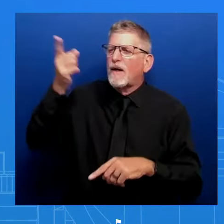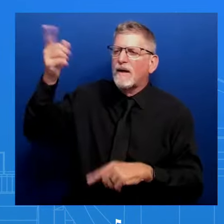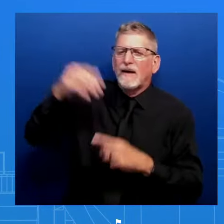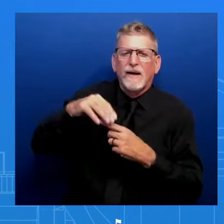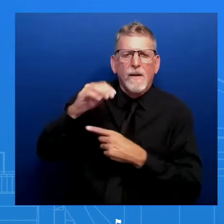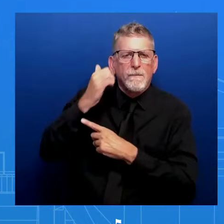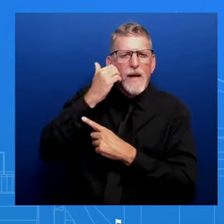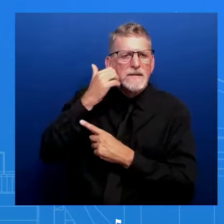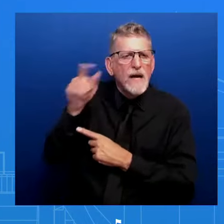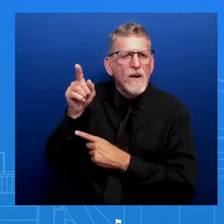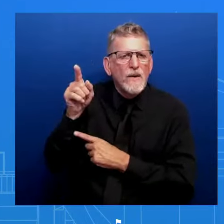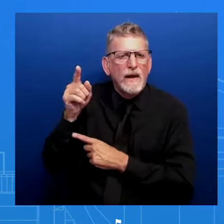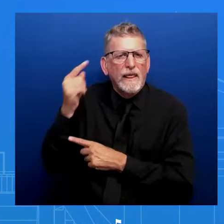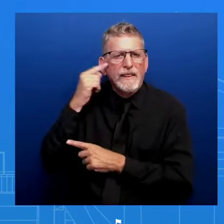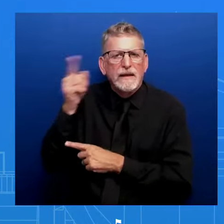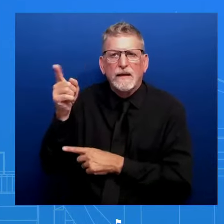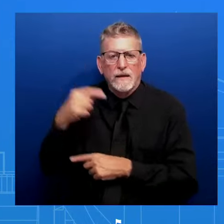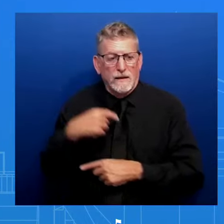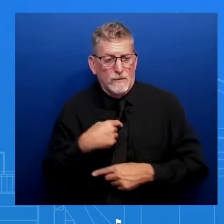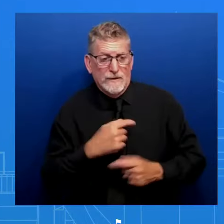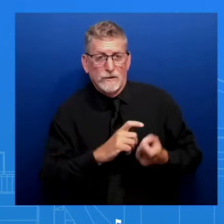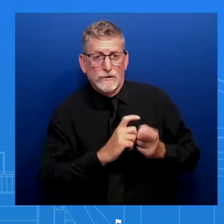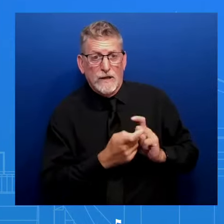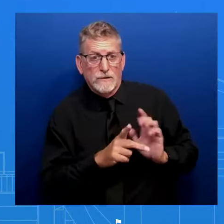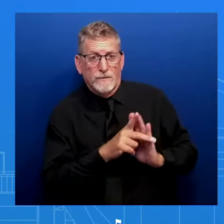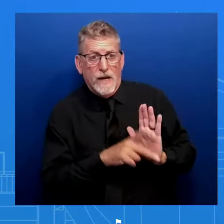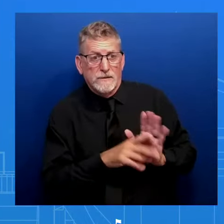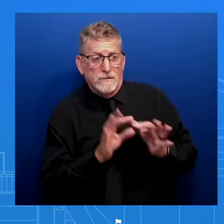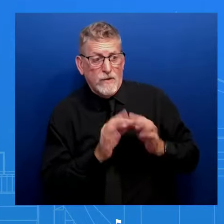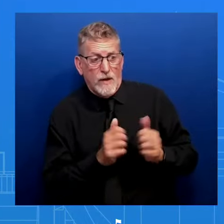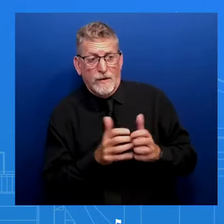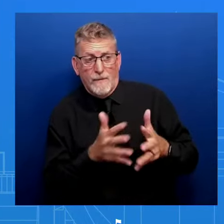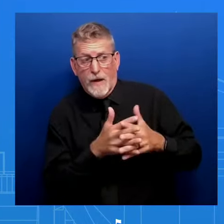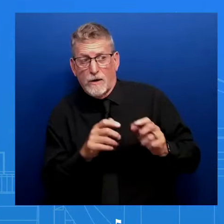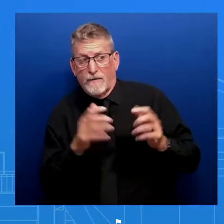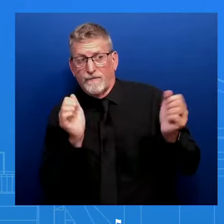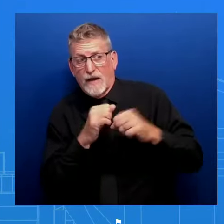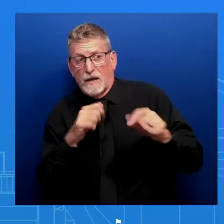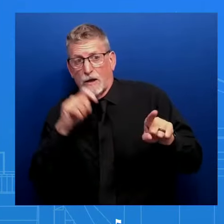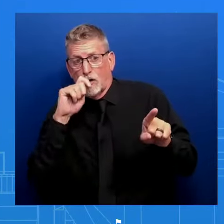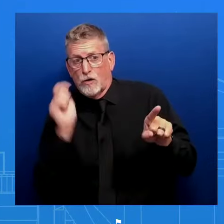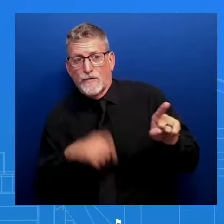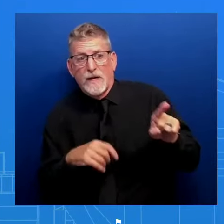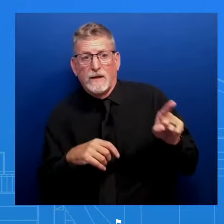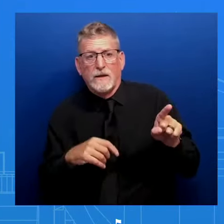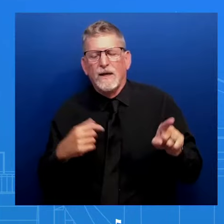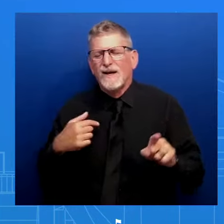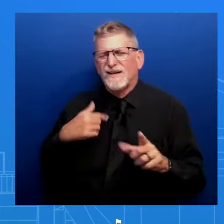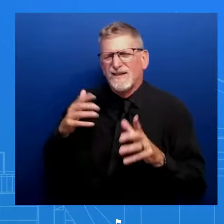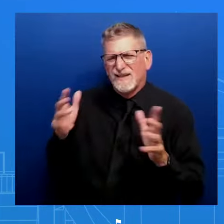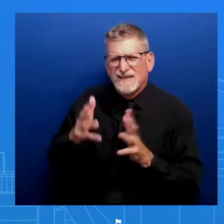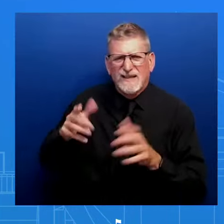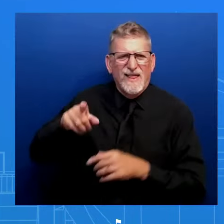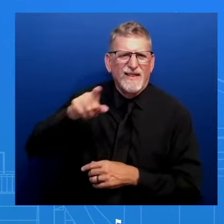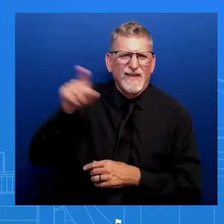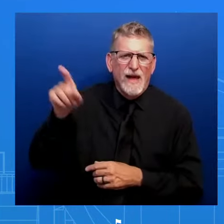about Americans fighting in Ukraine, again, I urge them to listen to this press conference and read everything we've been saying for the last 16 months.